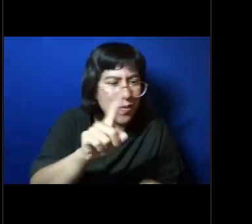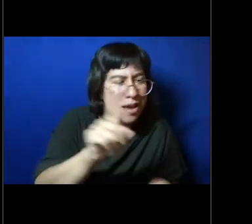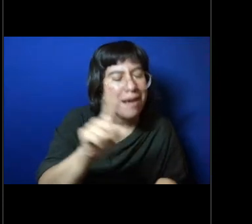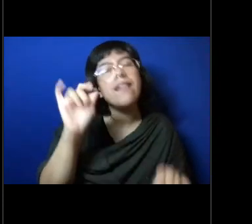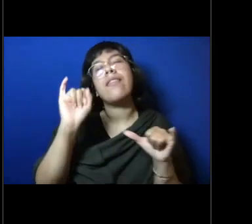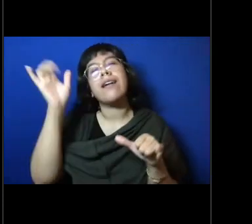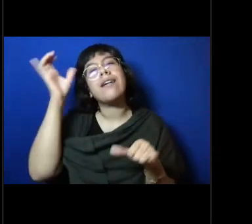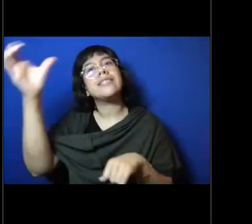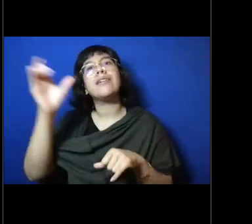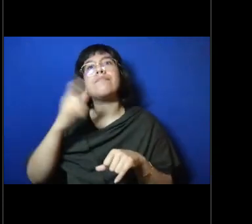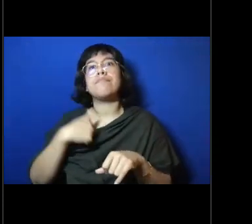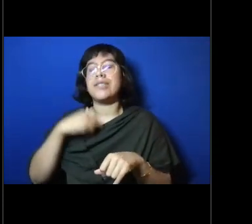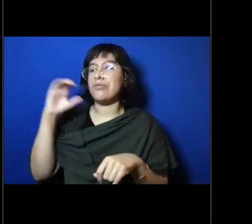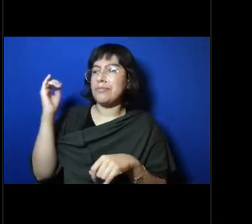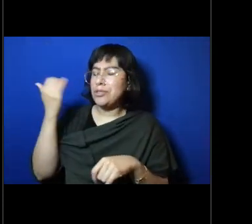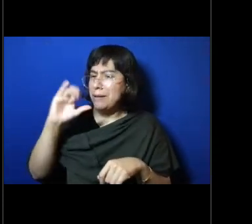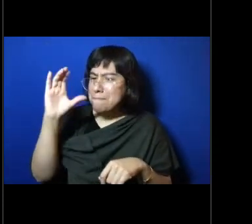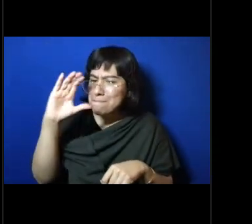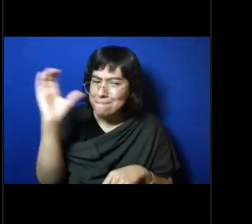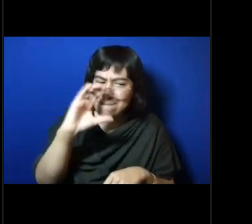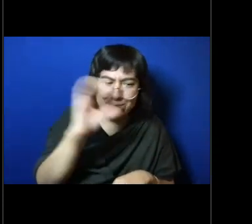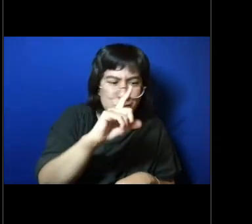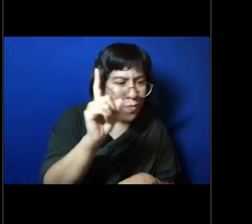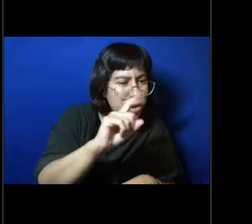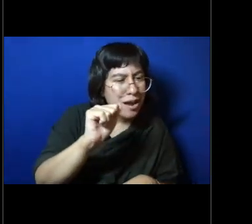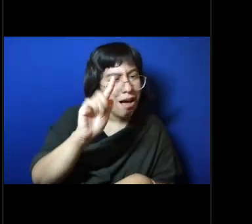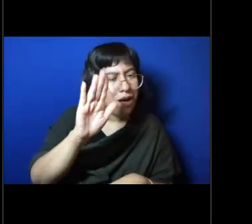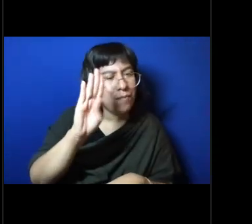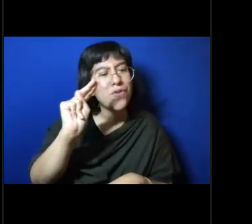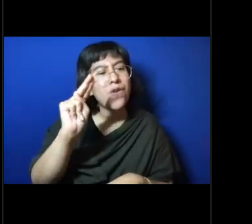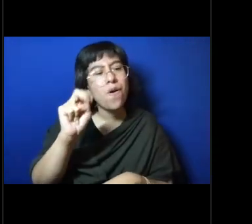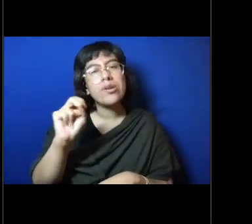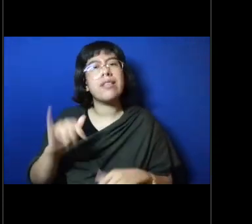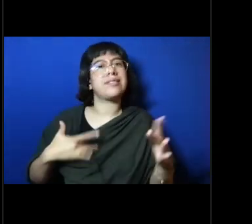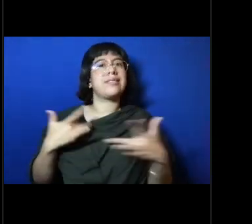and when you do, it's really exciting to find them